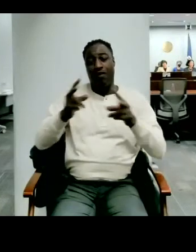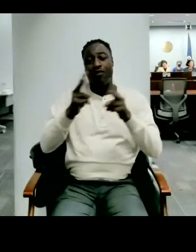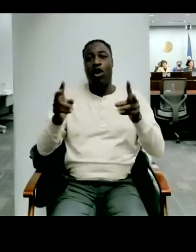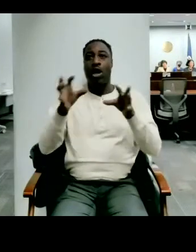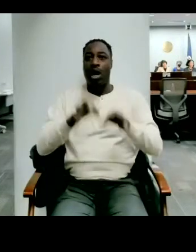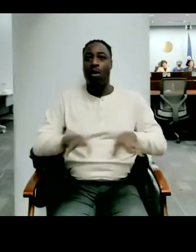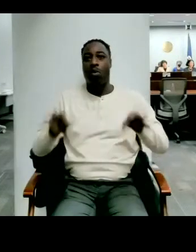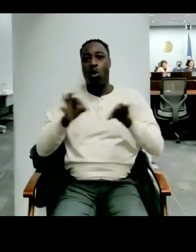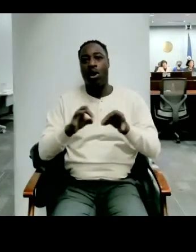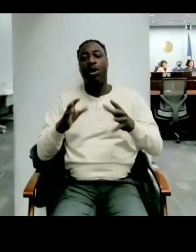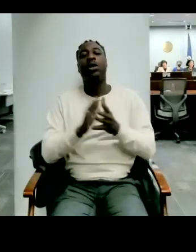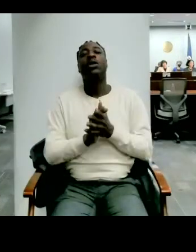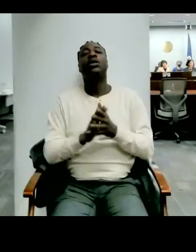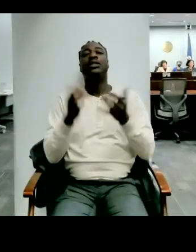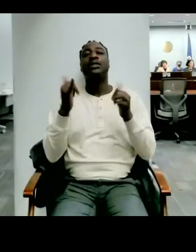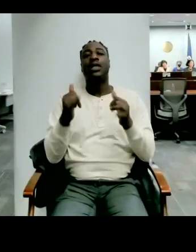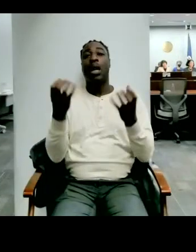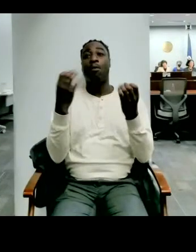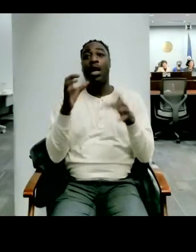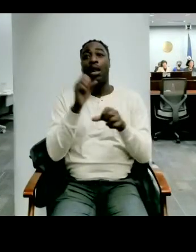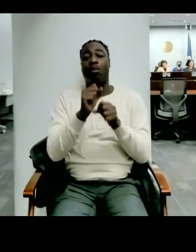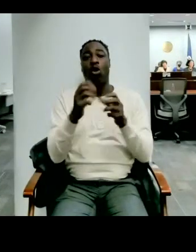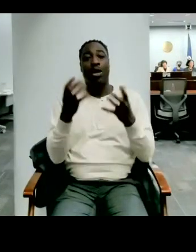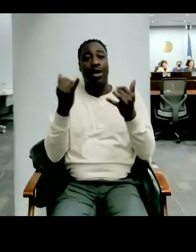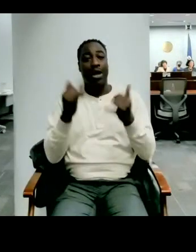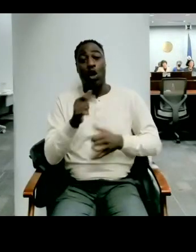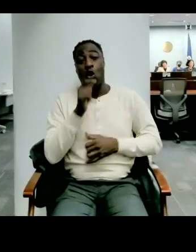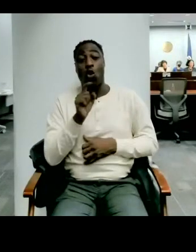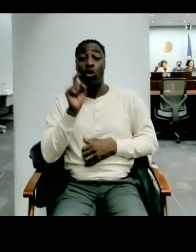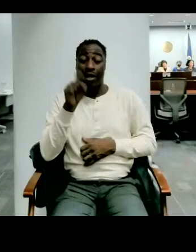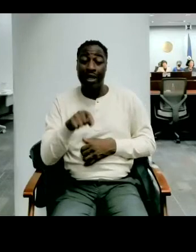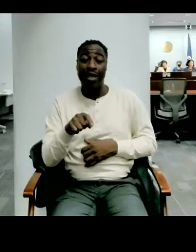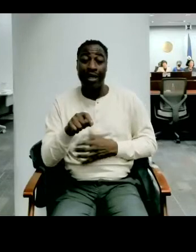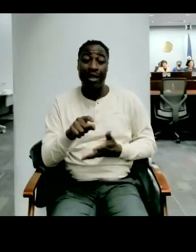There are many employers today who do need to be reined in,